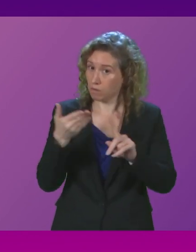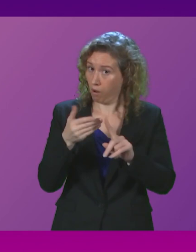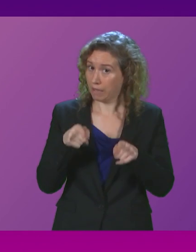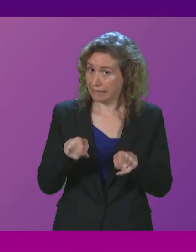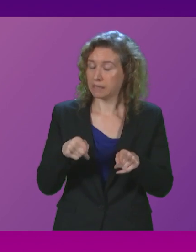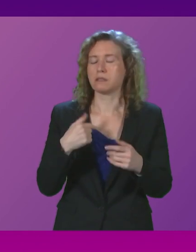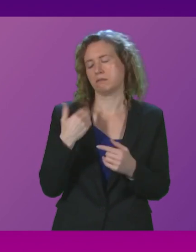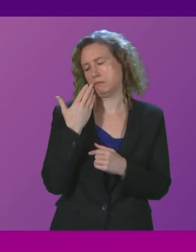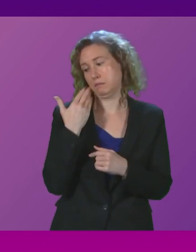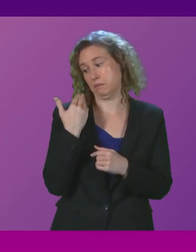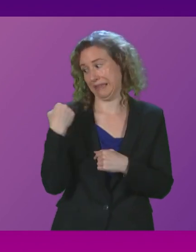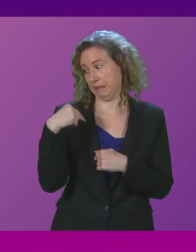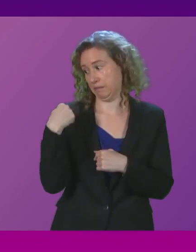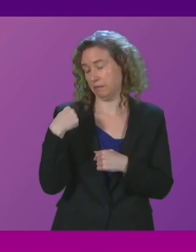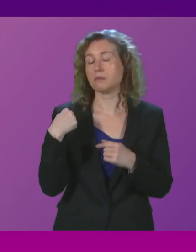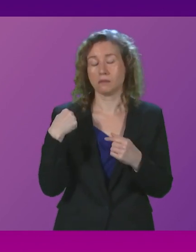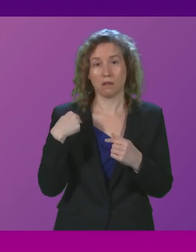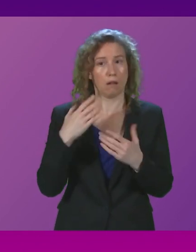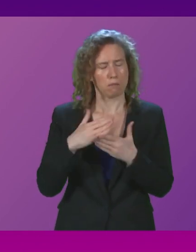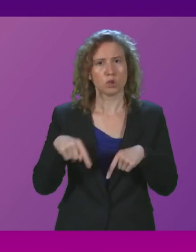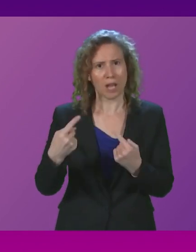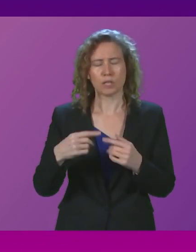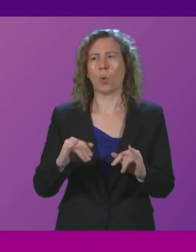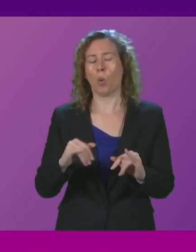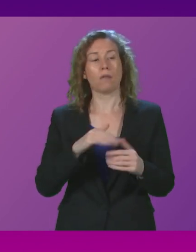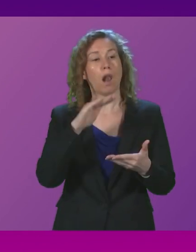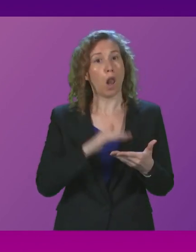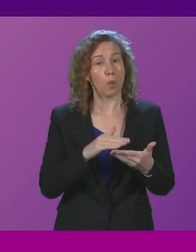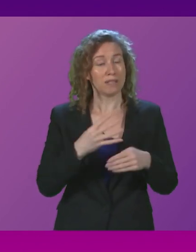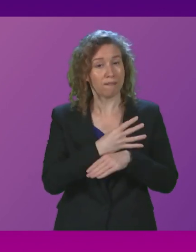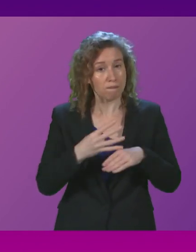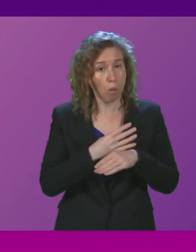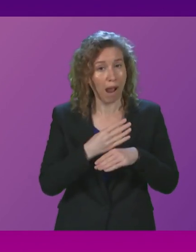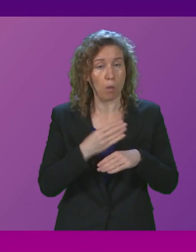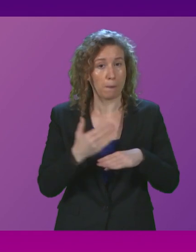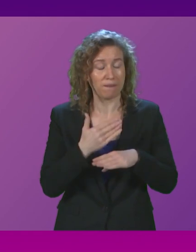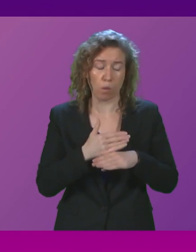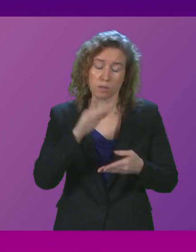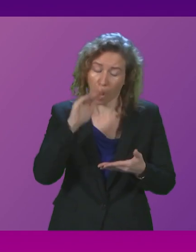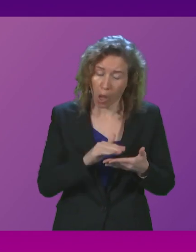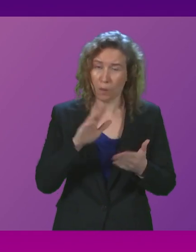In the most recent week, which was very challenging, there was the lowest four-hour performance on record, and it is important to be clear about that.